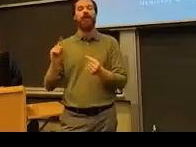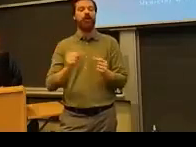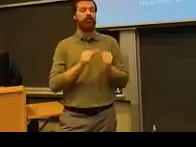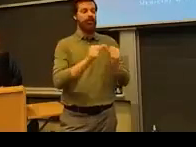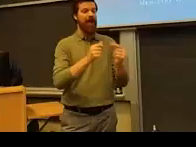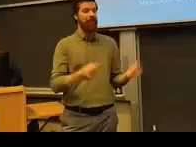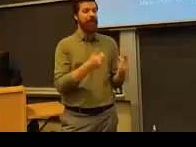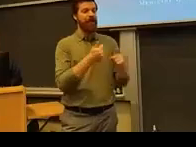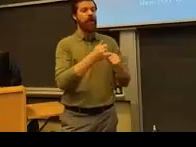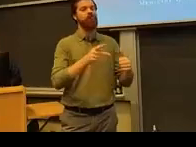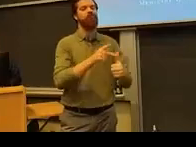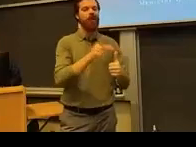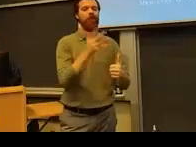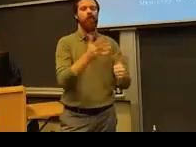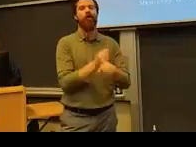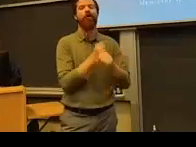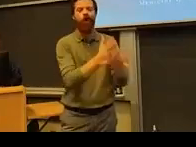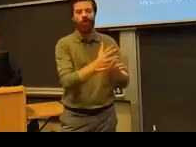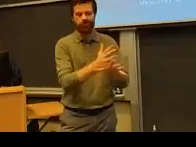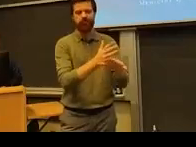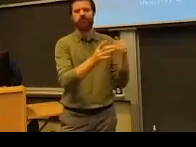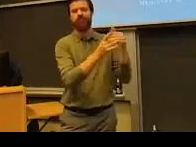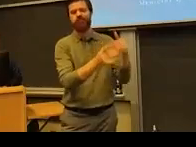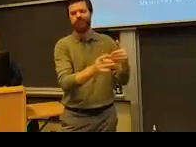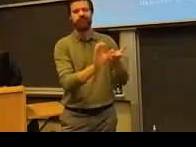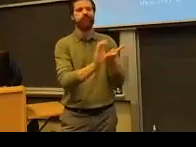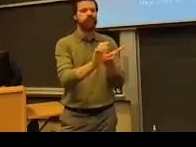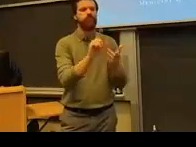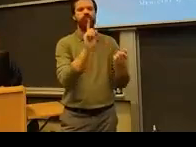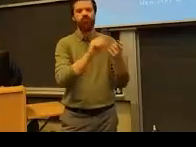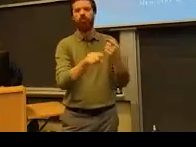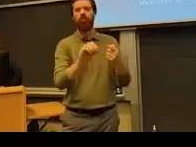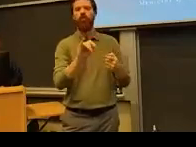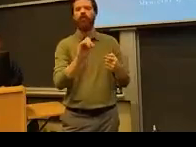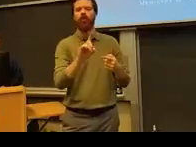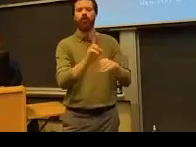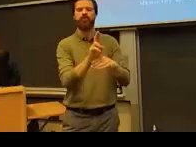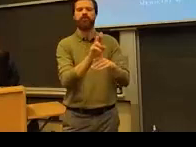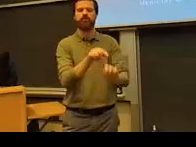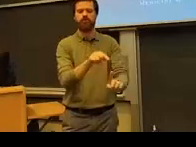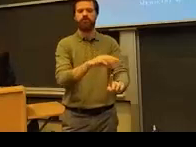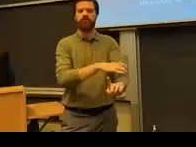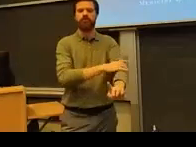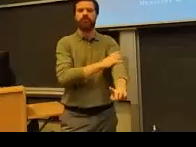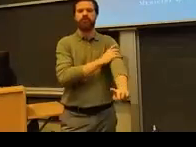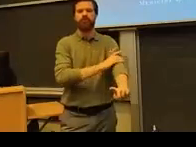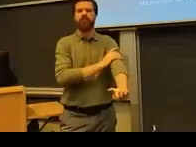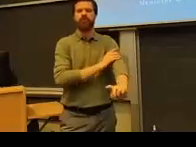the primary driver of their um of their opioid use and they were uh and they potentially didn't